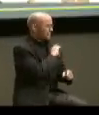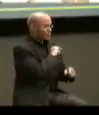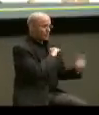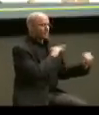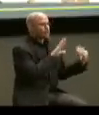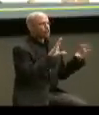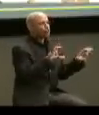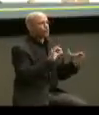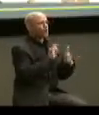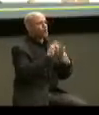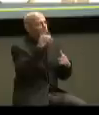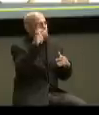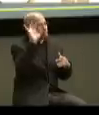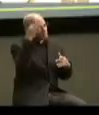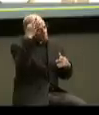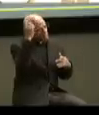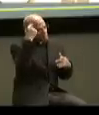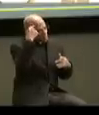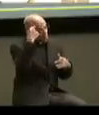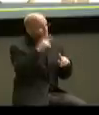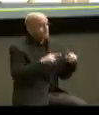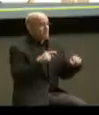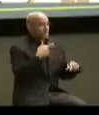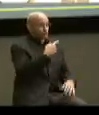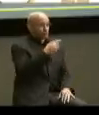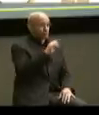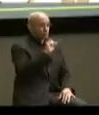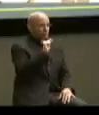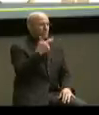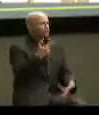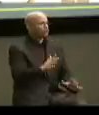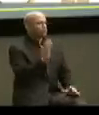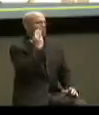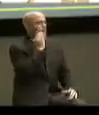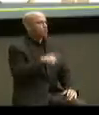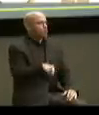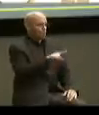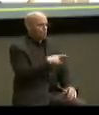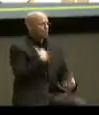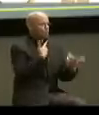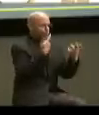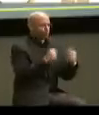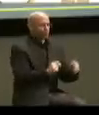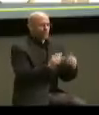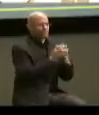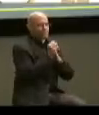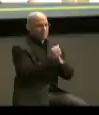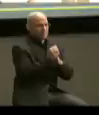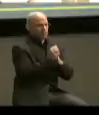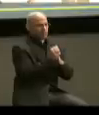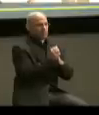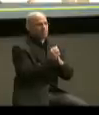BASIS.